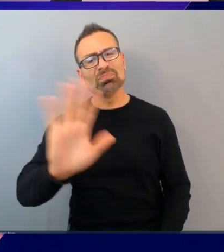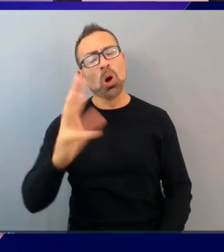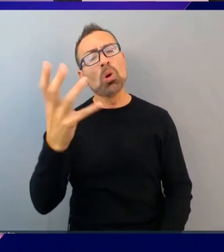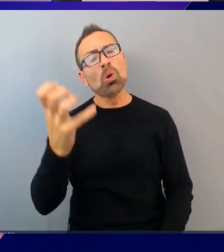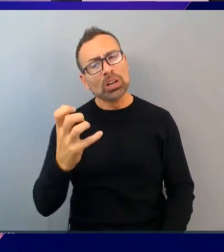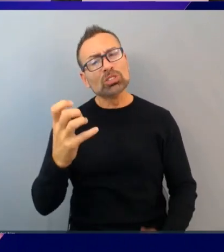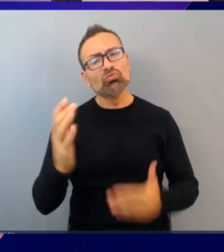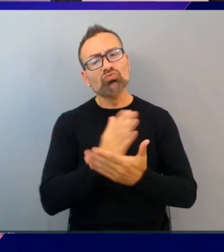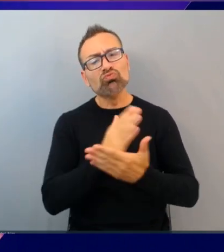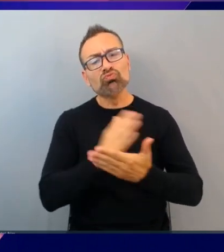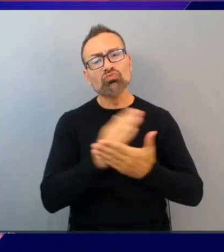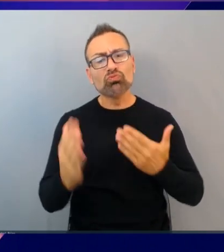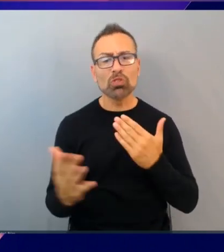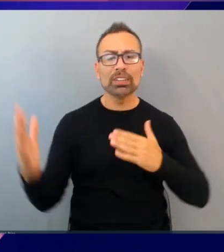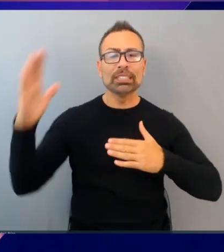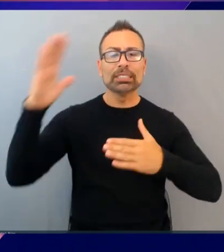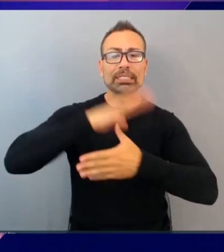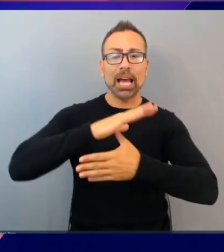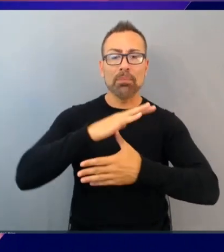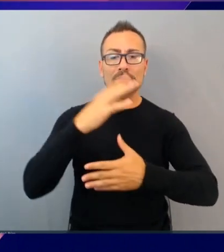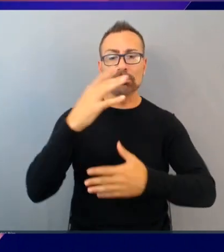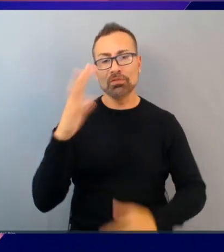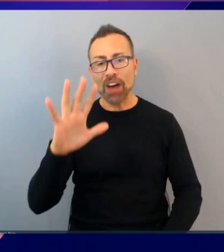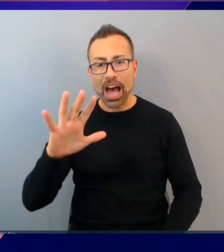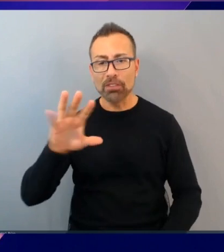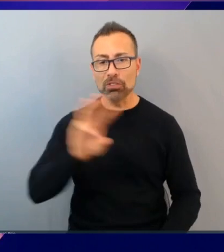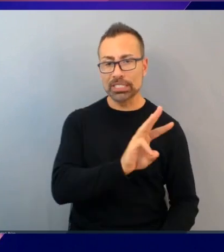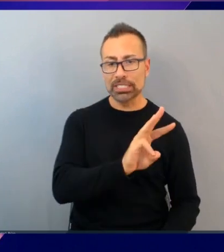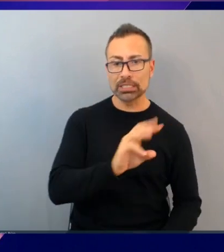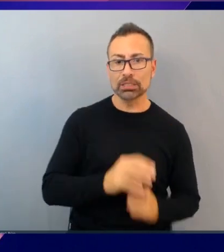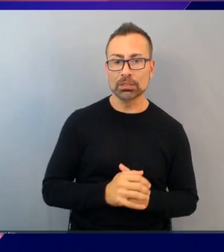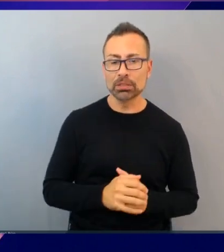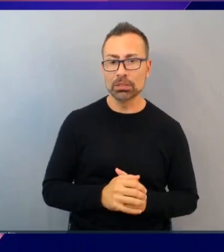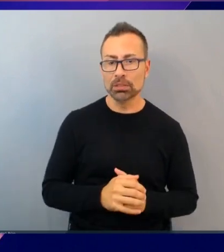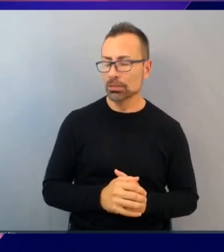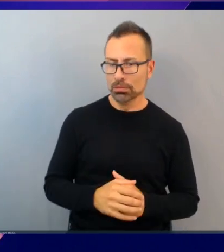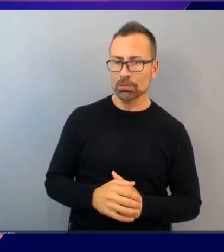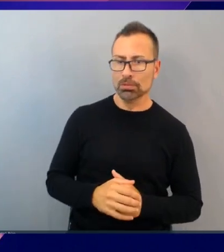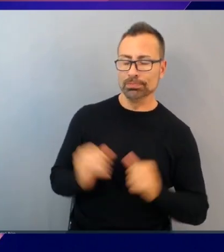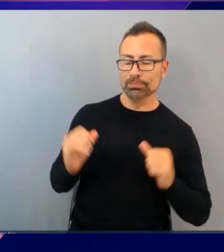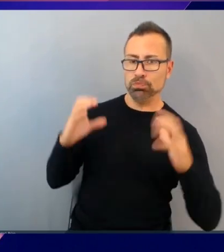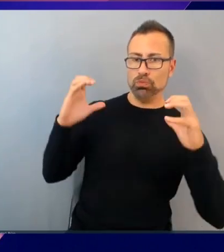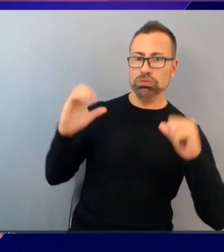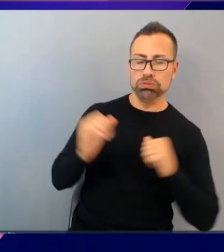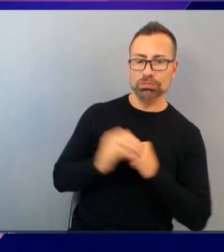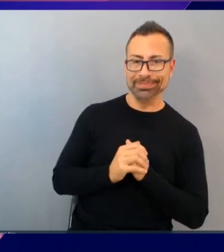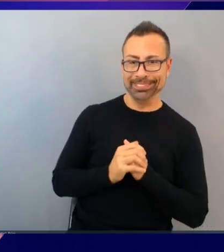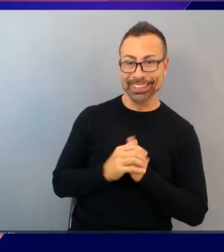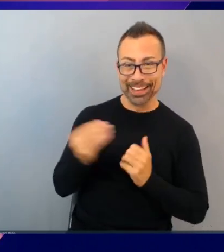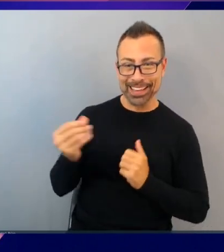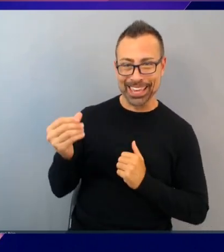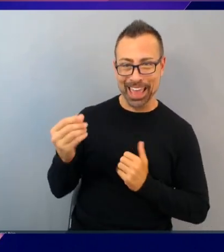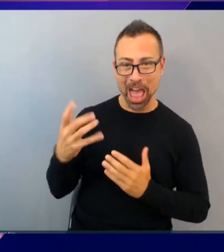I have to tell you, I was not expecting cash prizes. This is like, kind of cool. Yeah, I like it. Yeah. It's high stakes.